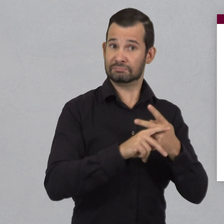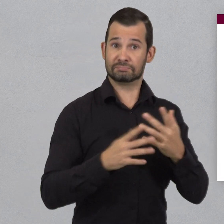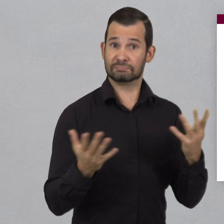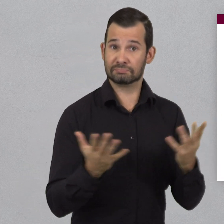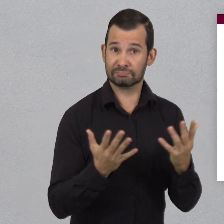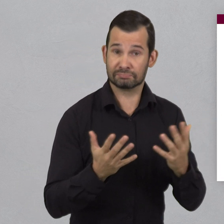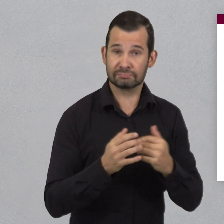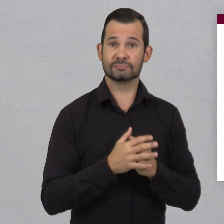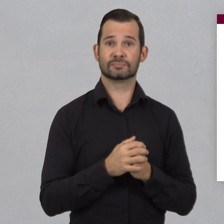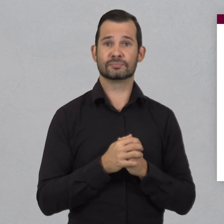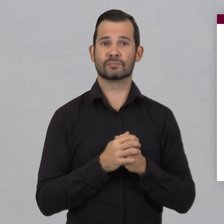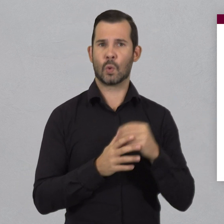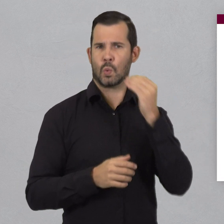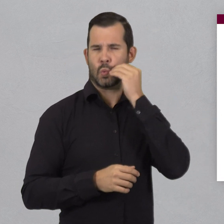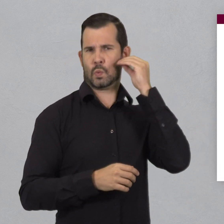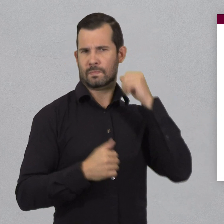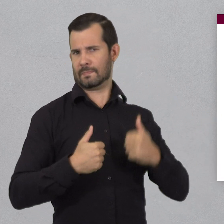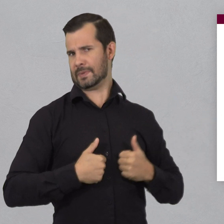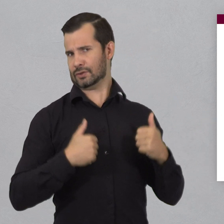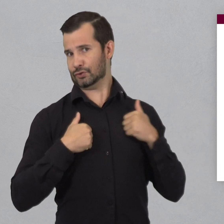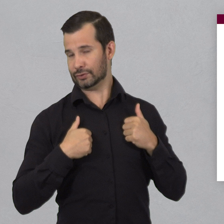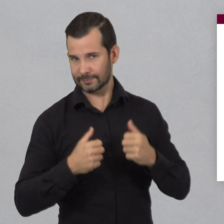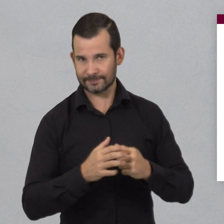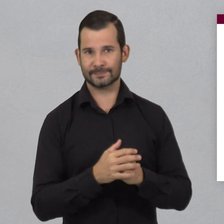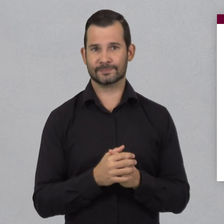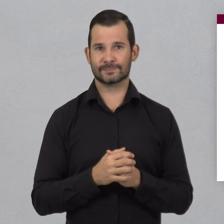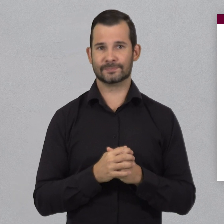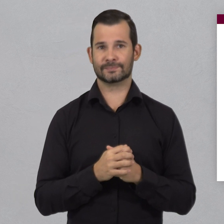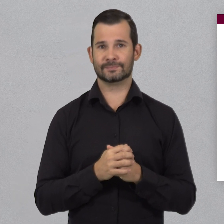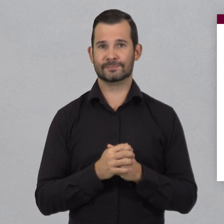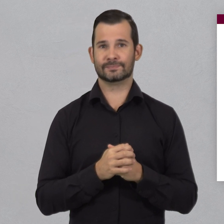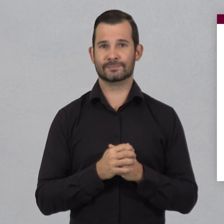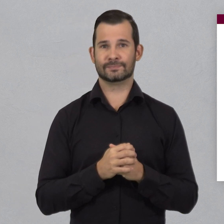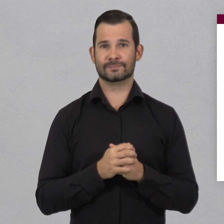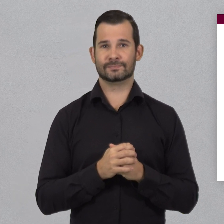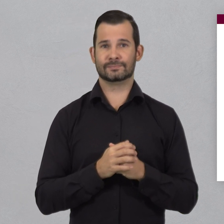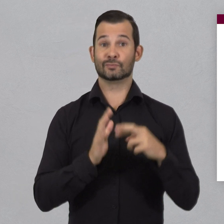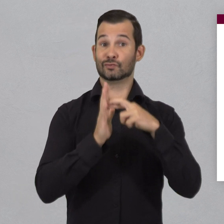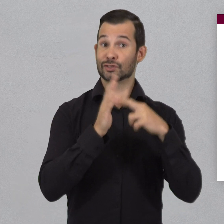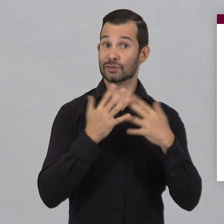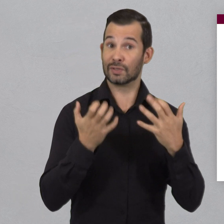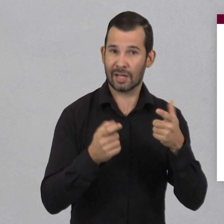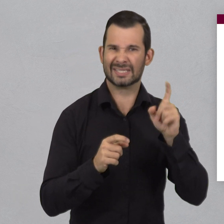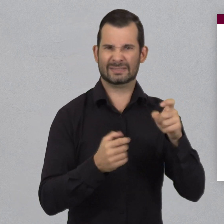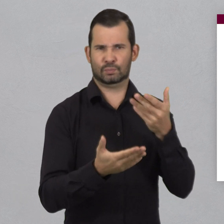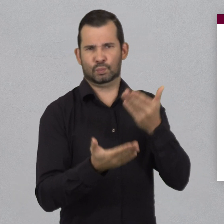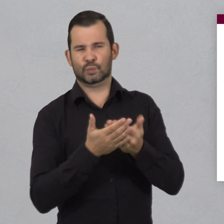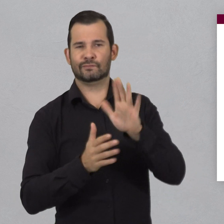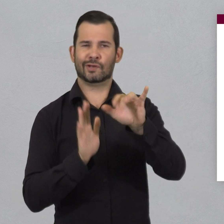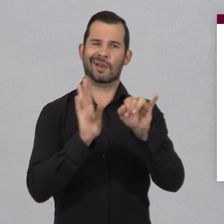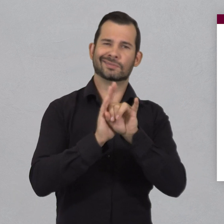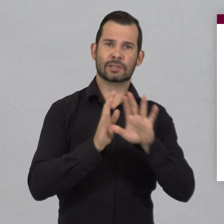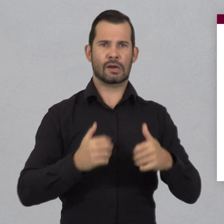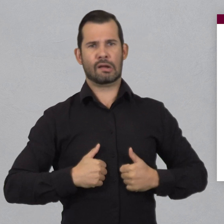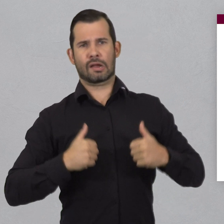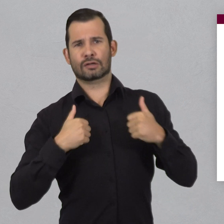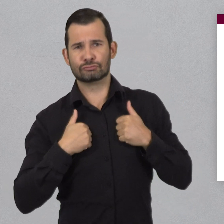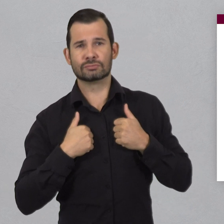· Address type · Home address To register, you will need to prove your identity and address. You will